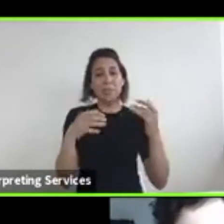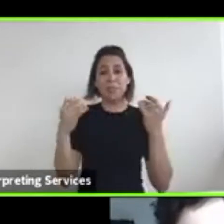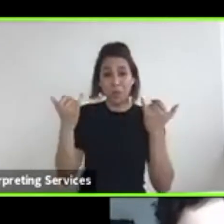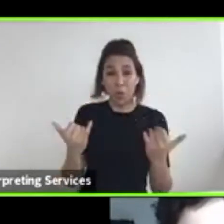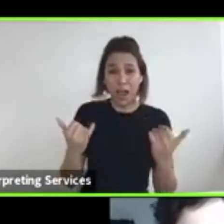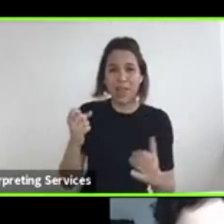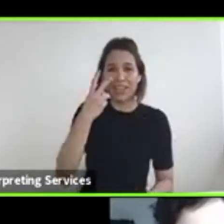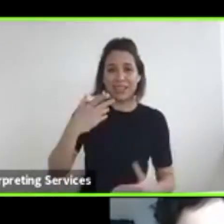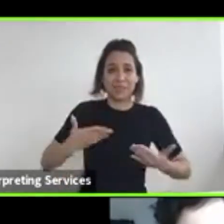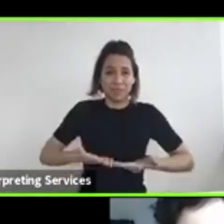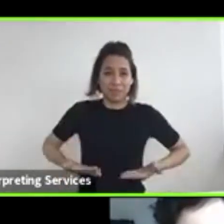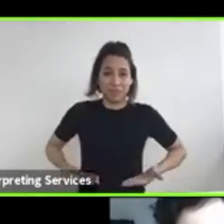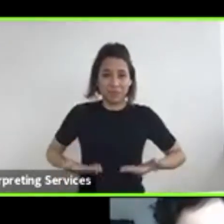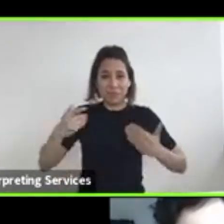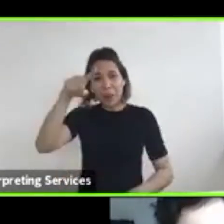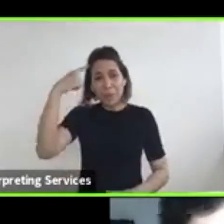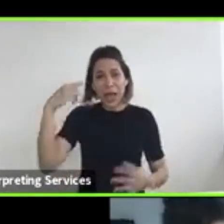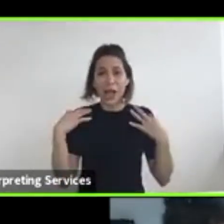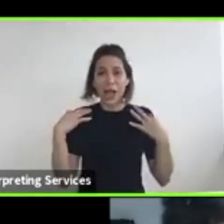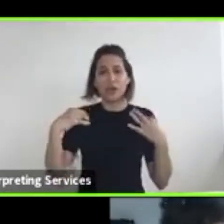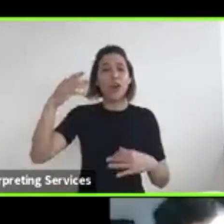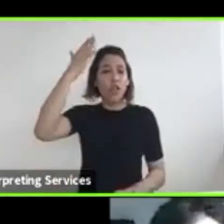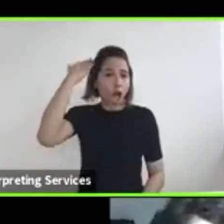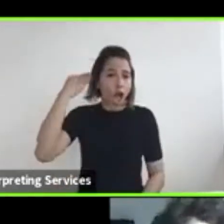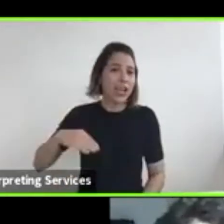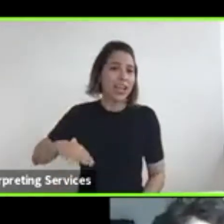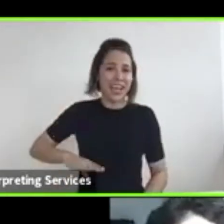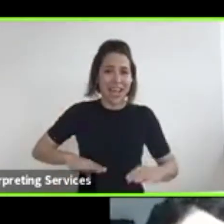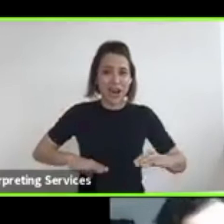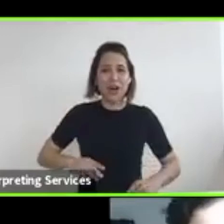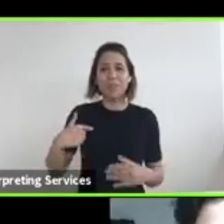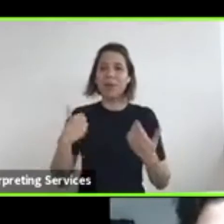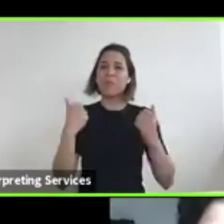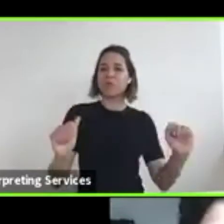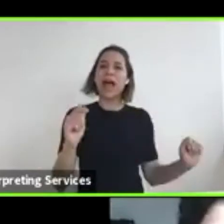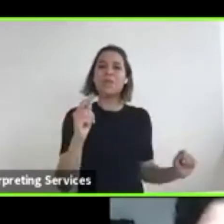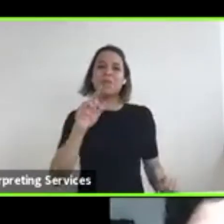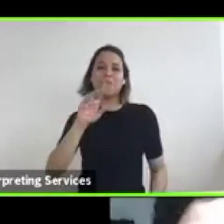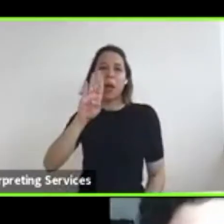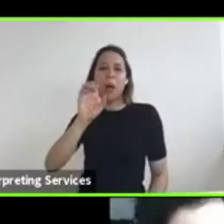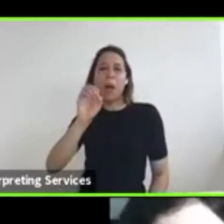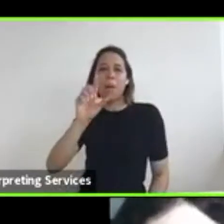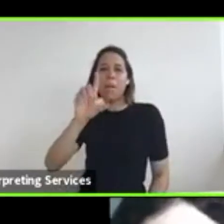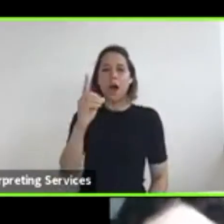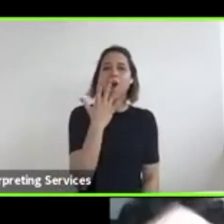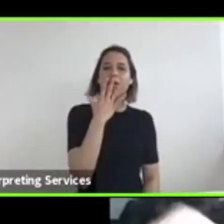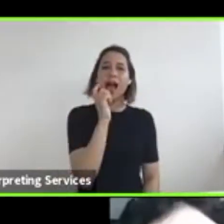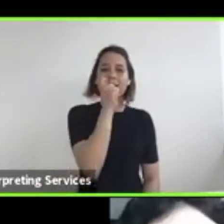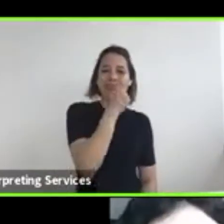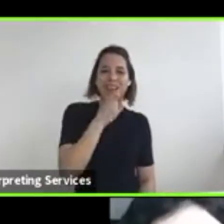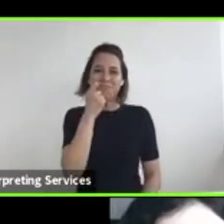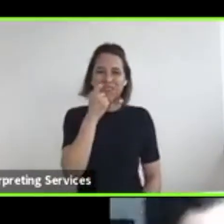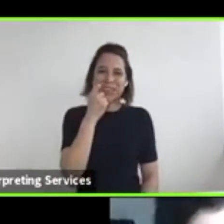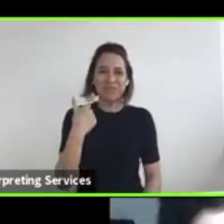I'M WEARING A BLACK SHIRT, LONG HAIR, ATTEMPTING A BOLD LIP, WITH SOME LIPSTICK AND I'M IN MY KITCHEN,